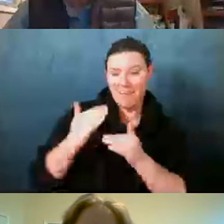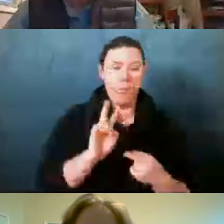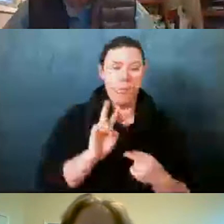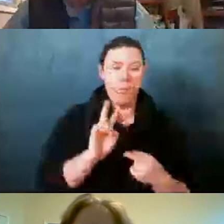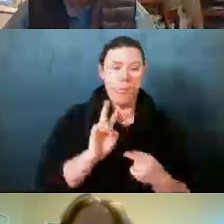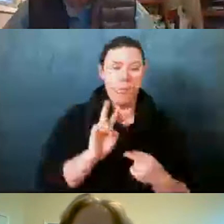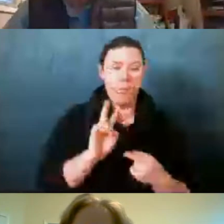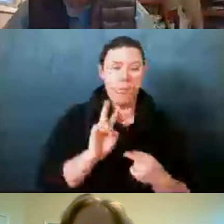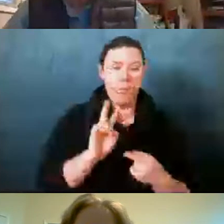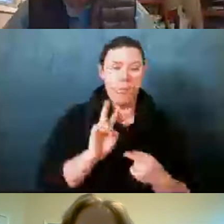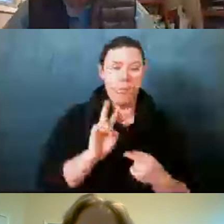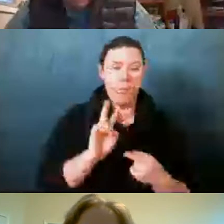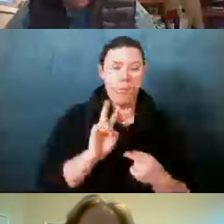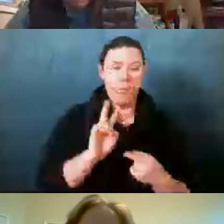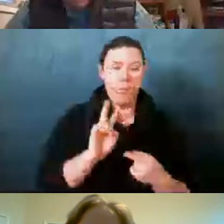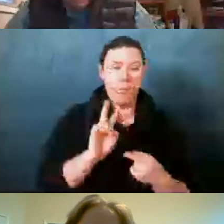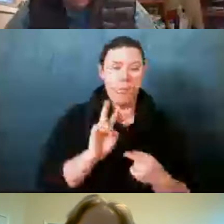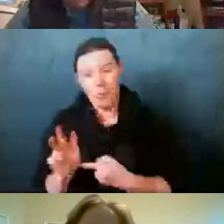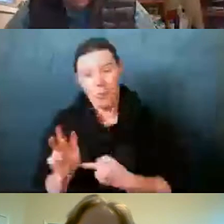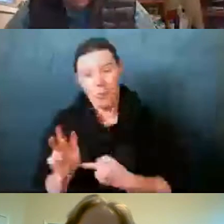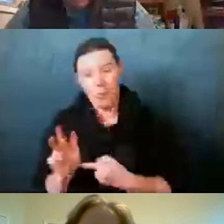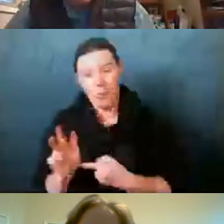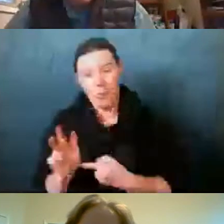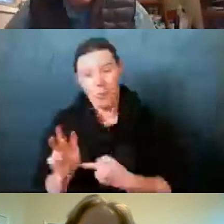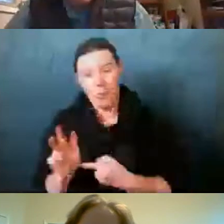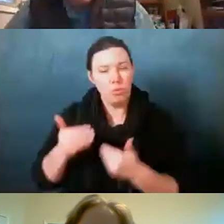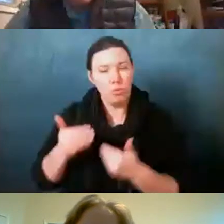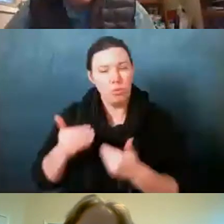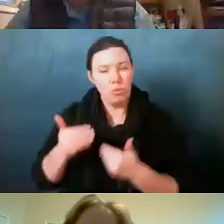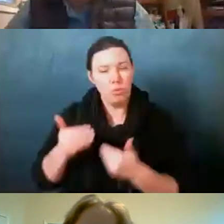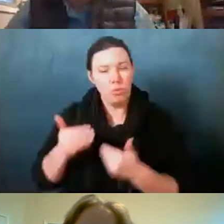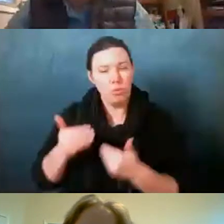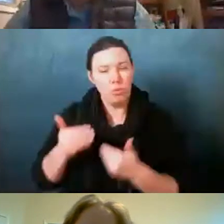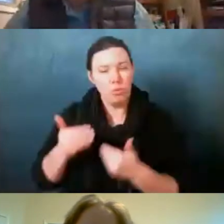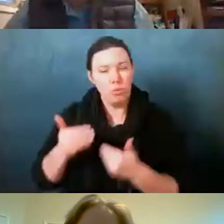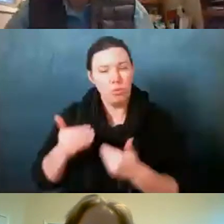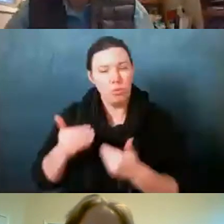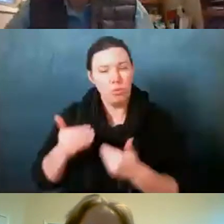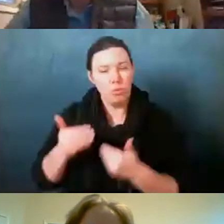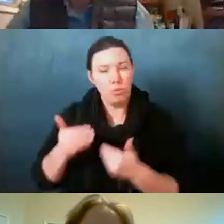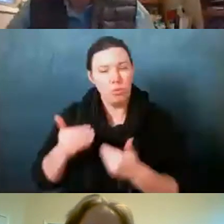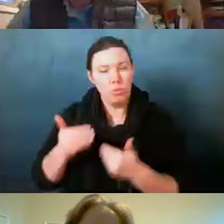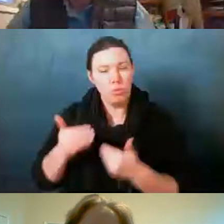based on how many people raise their hand to share. We are willing to stay a little bit later tonight